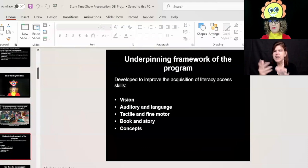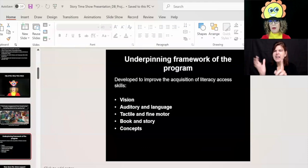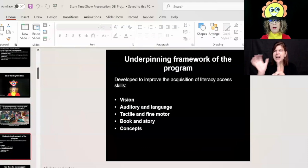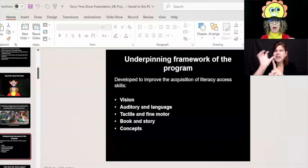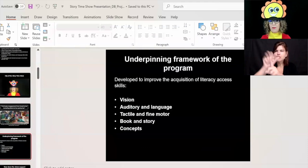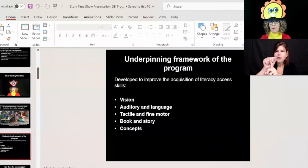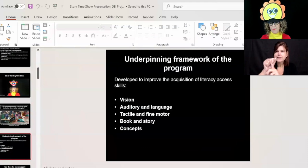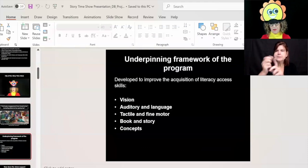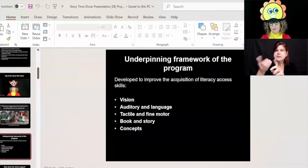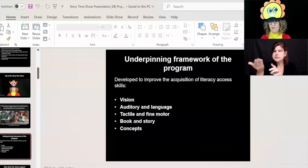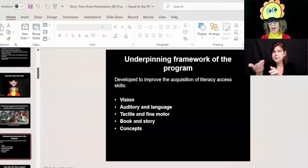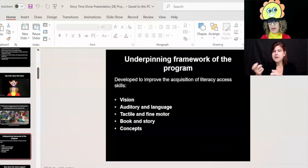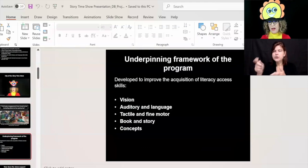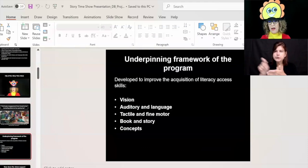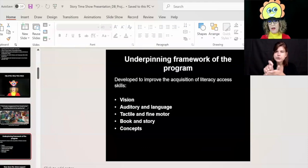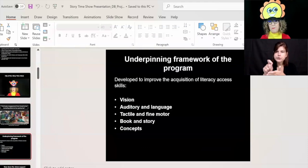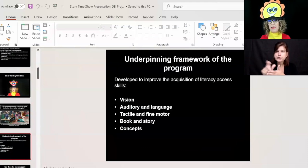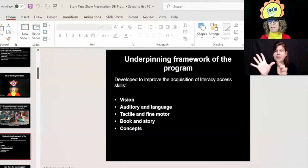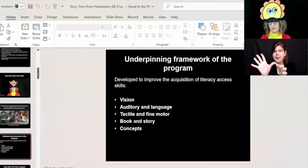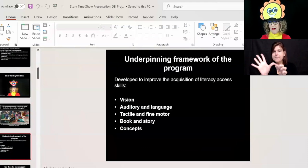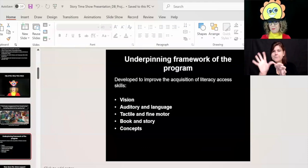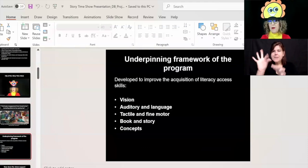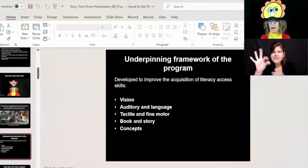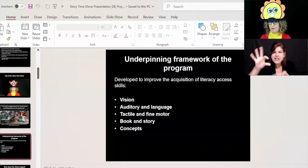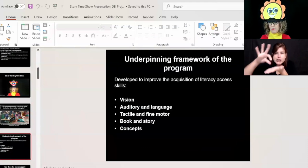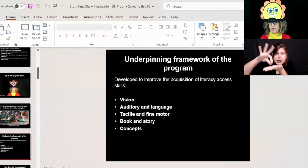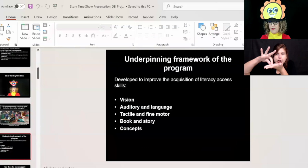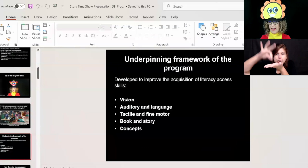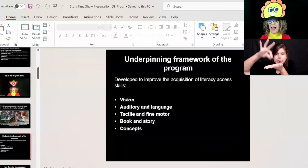use a thumb-and-finger, pincer grasp, that sort of thing.